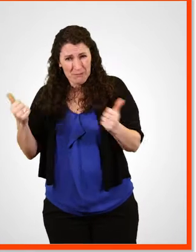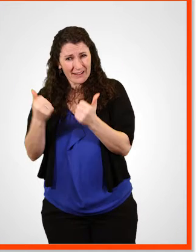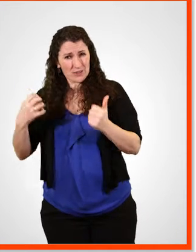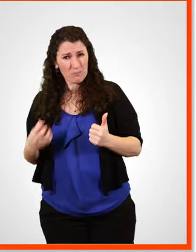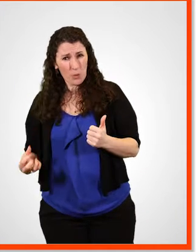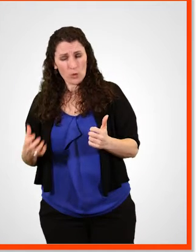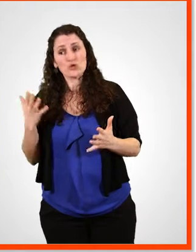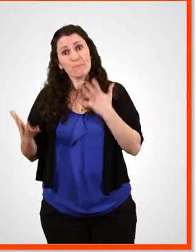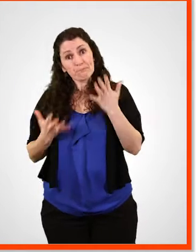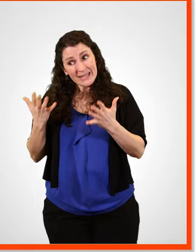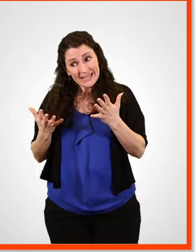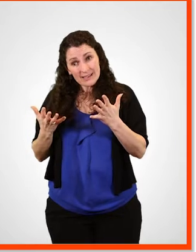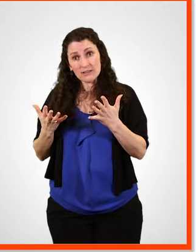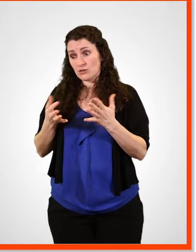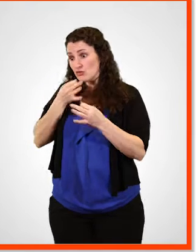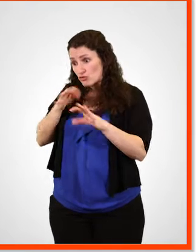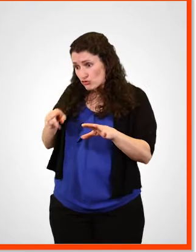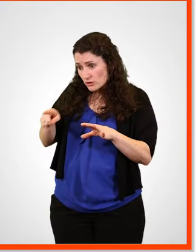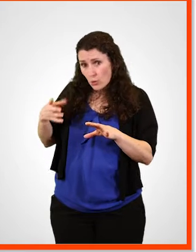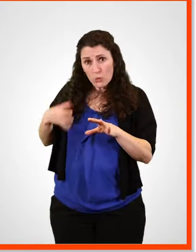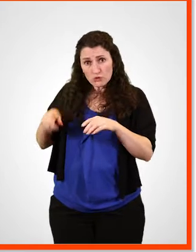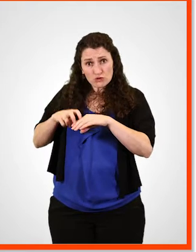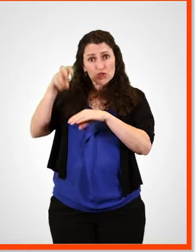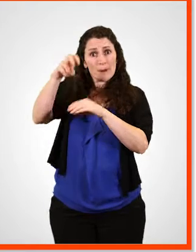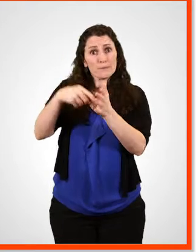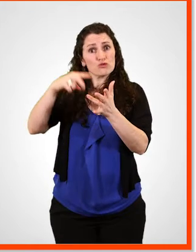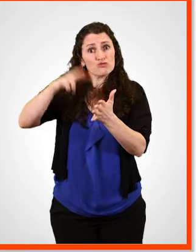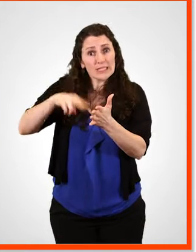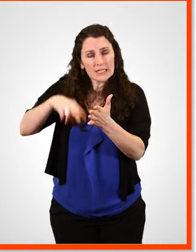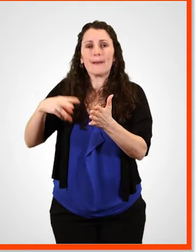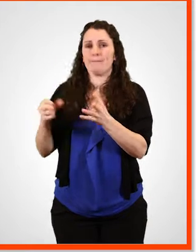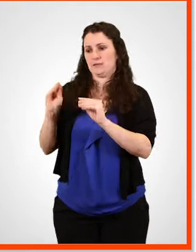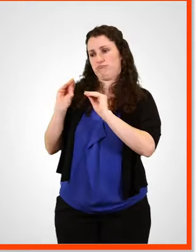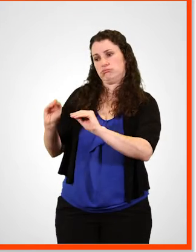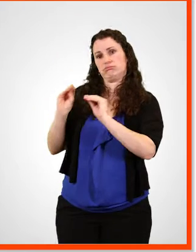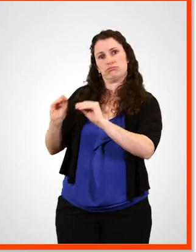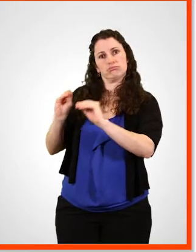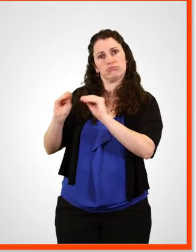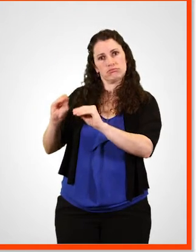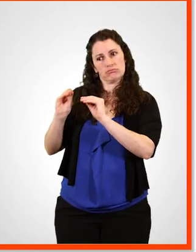in order to be ready for this next phase of development.